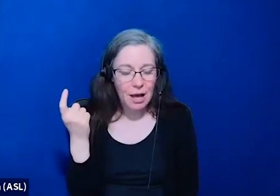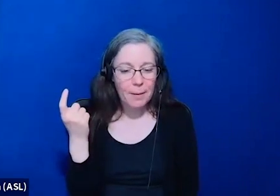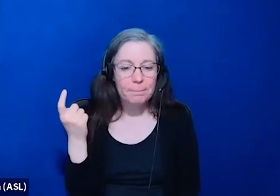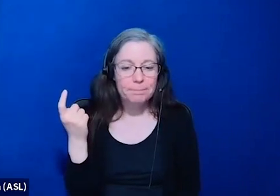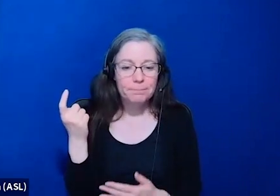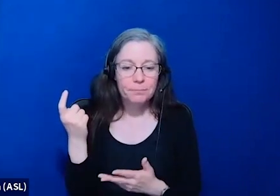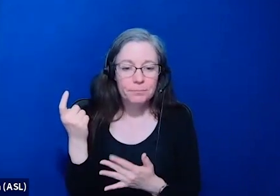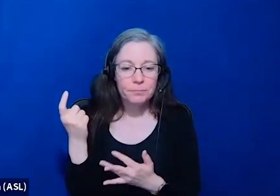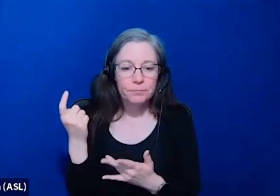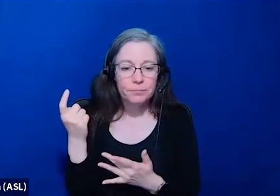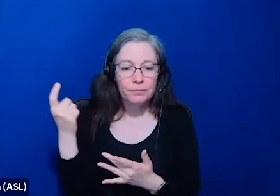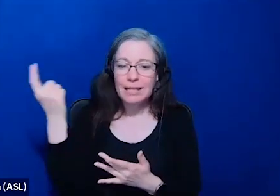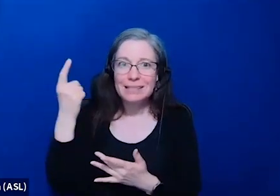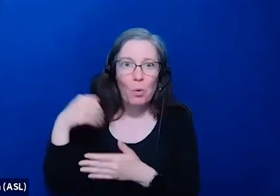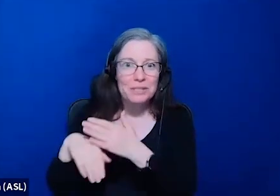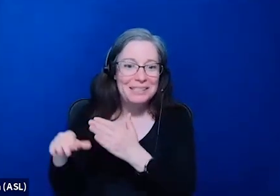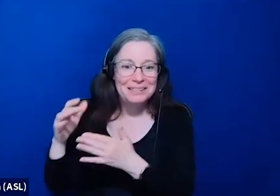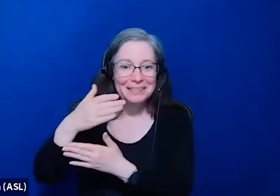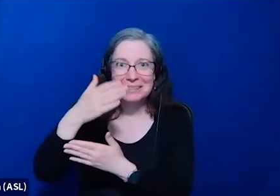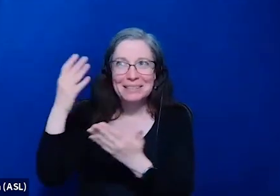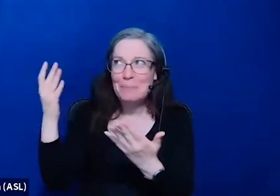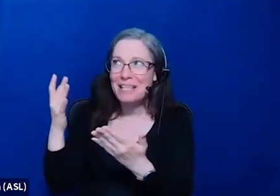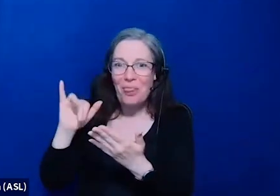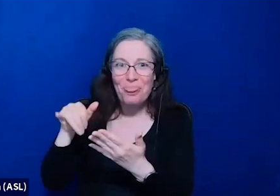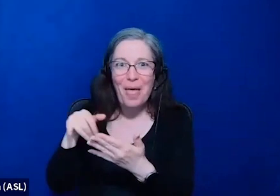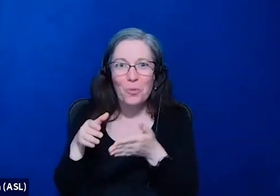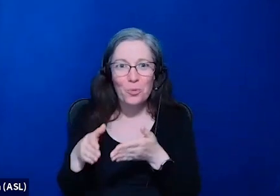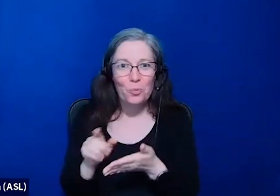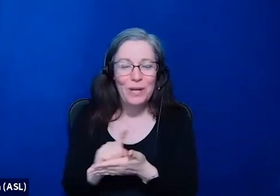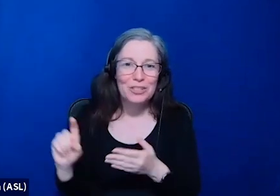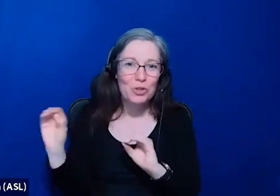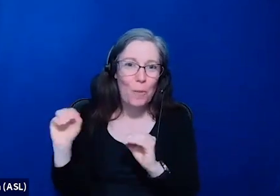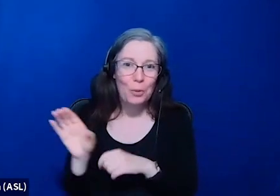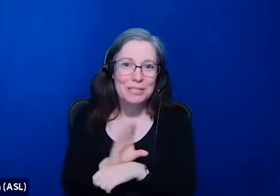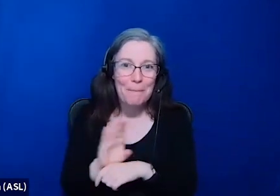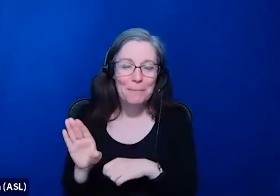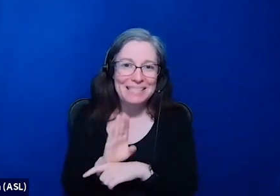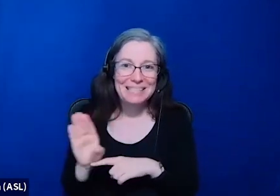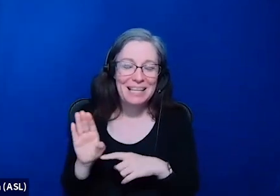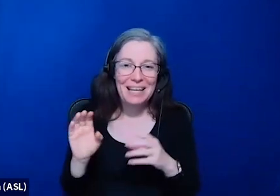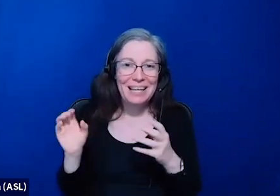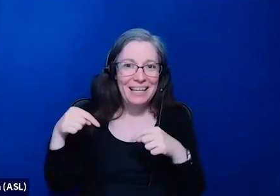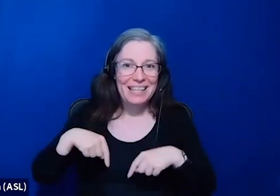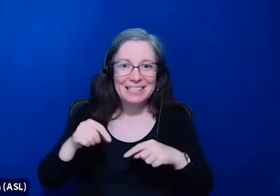The other career astronauts were busy with the interviews, so nobody was training in the training module and we got to visit.